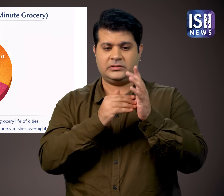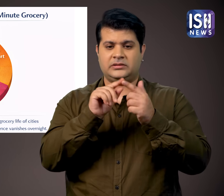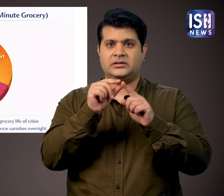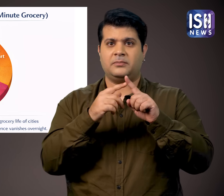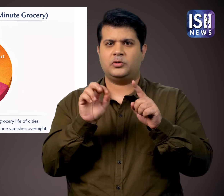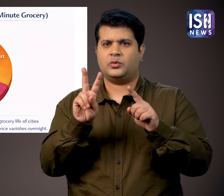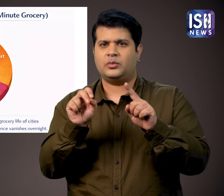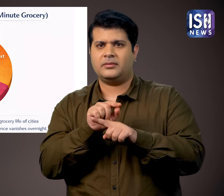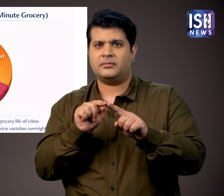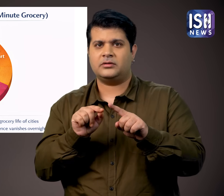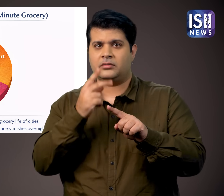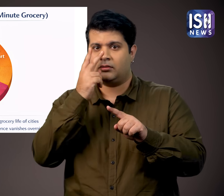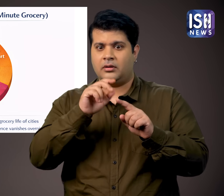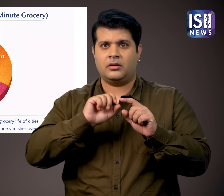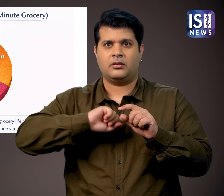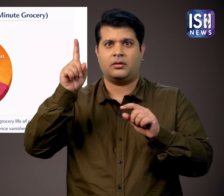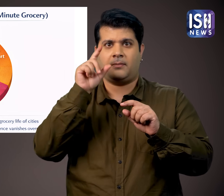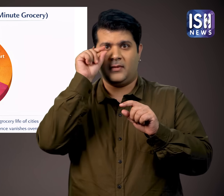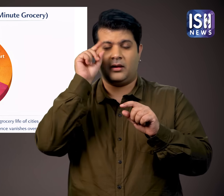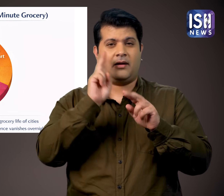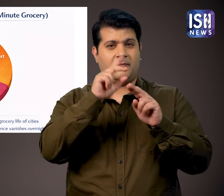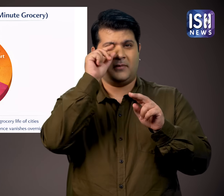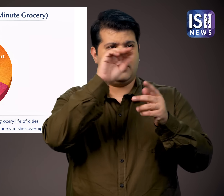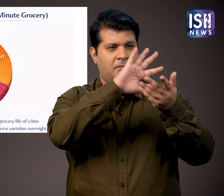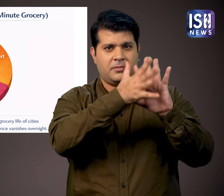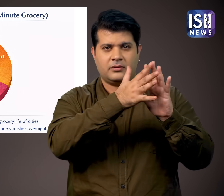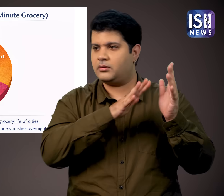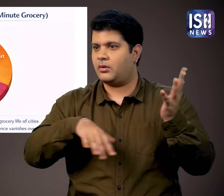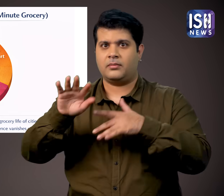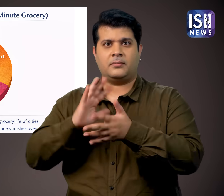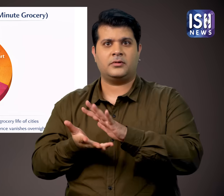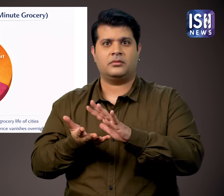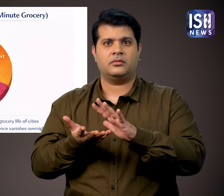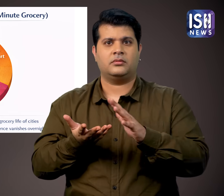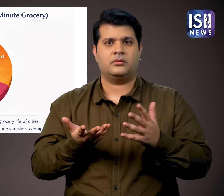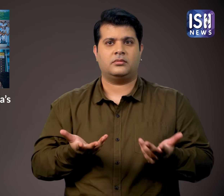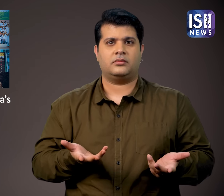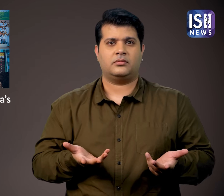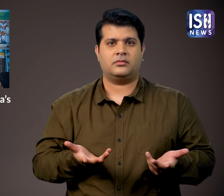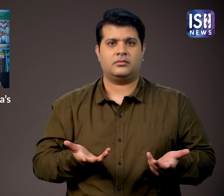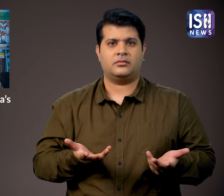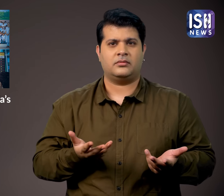and Zepto with 20%. If Blinkit crashes, the public may face a crisis.